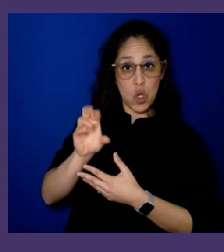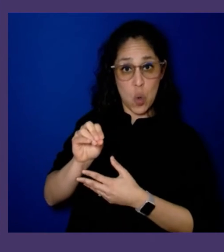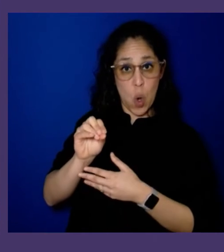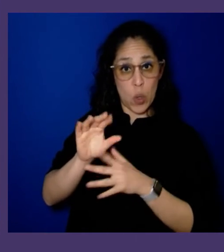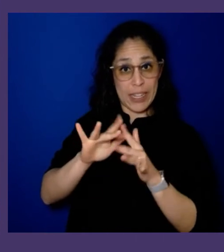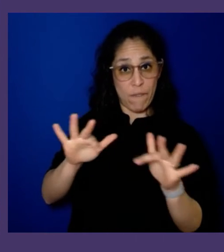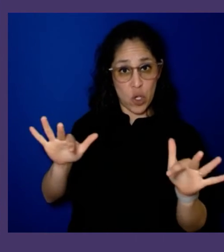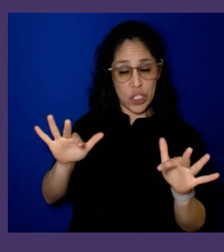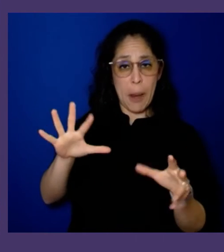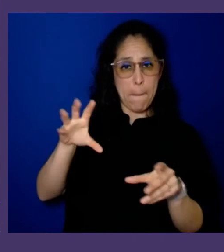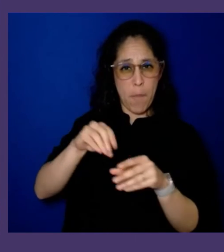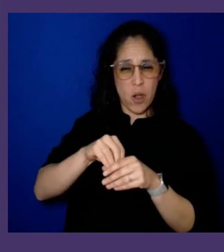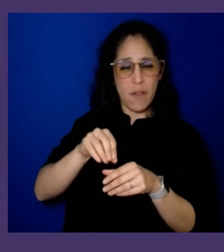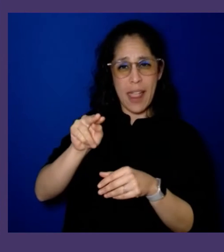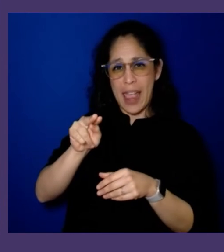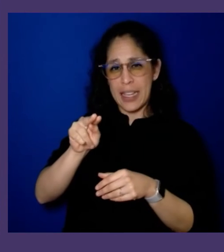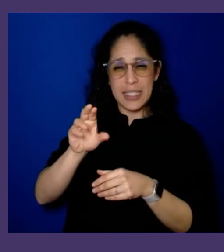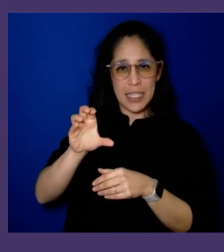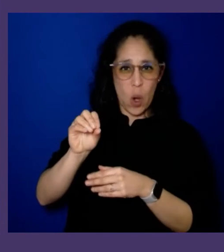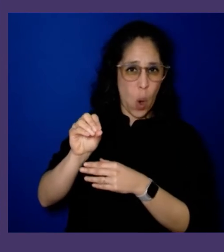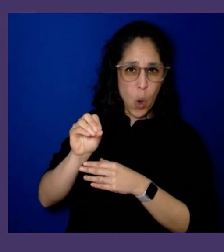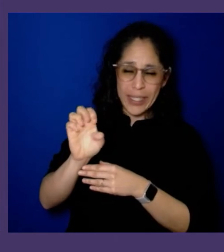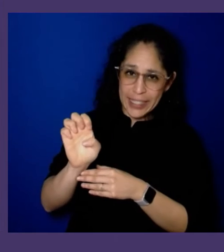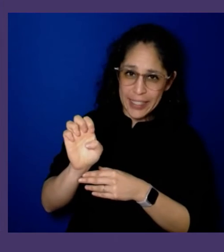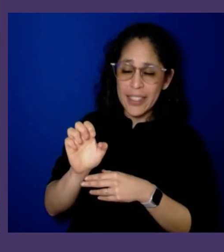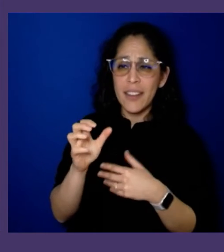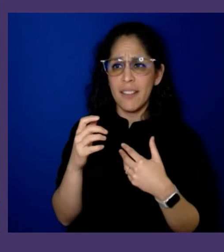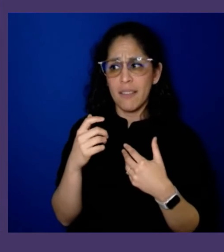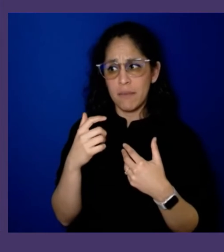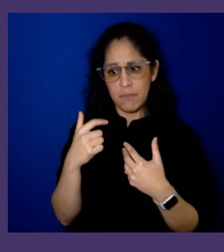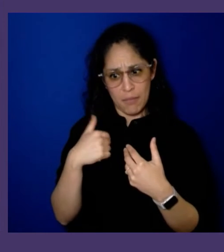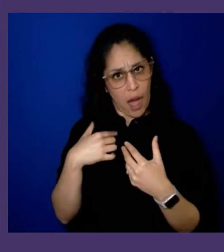I want to help advance neuroinclusion.